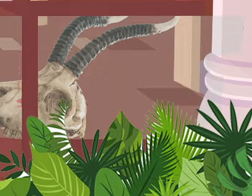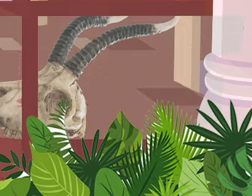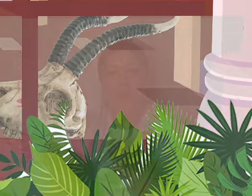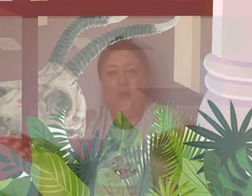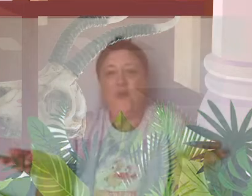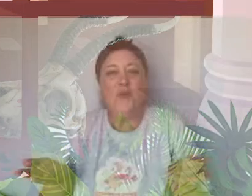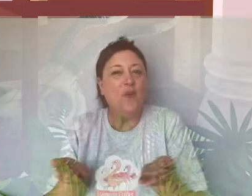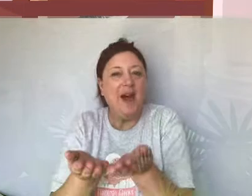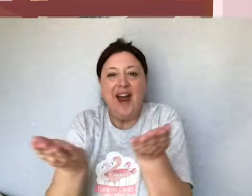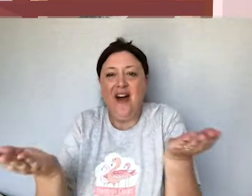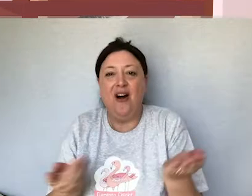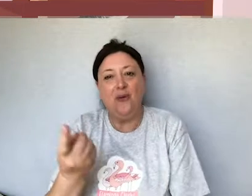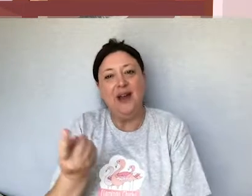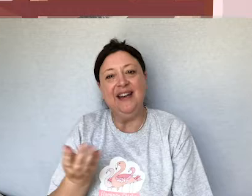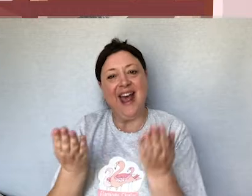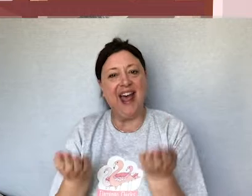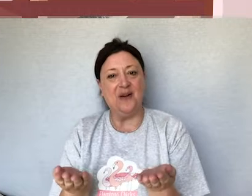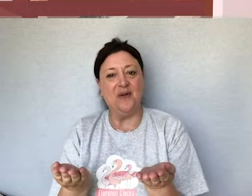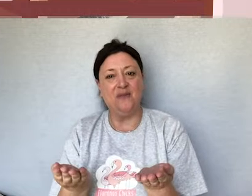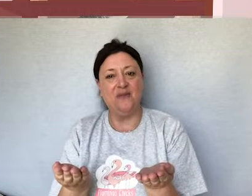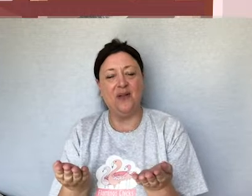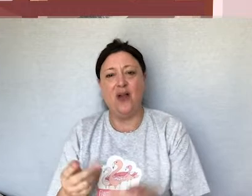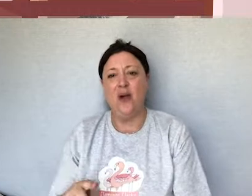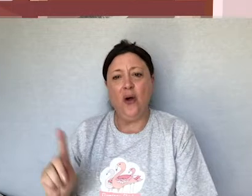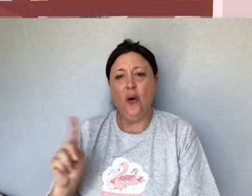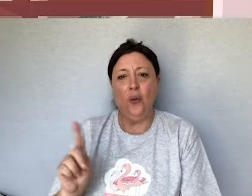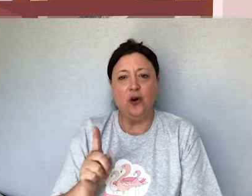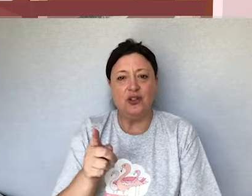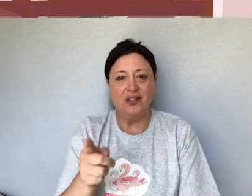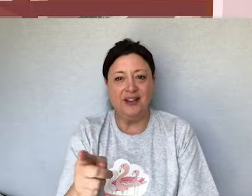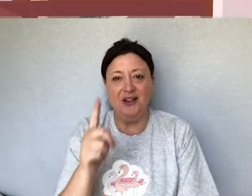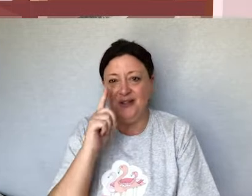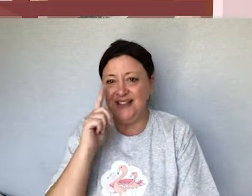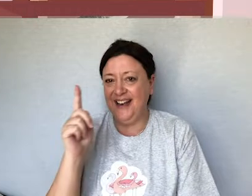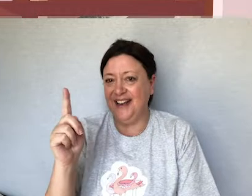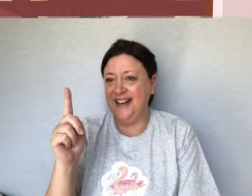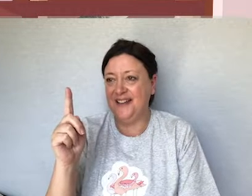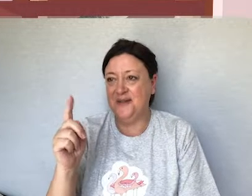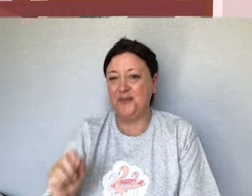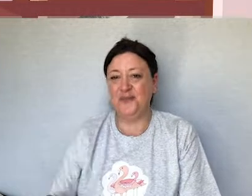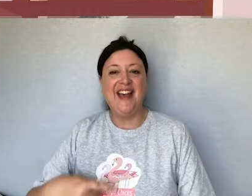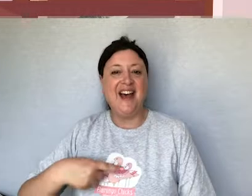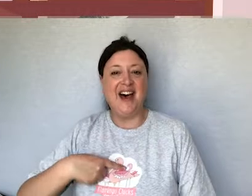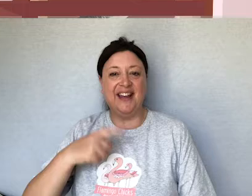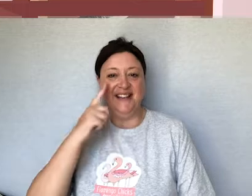Wow! Where are we now? What can you see? I can